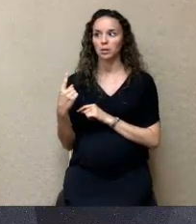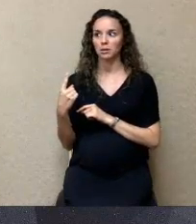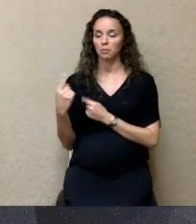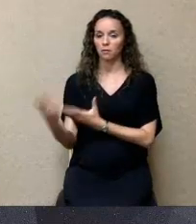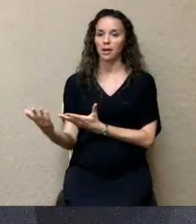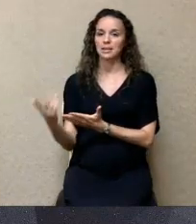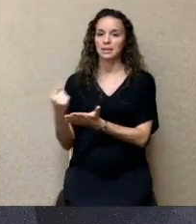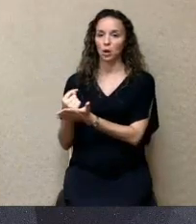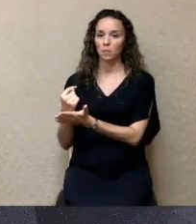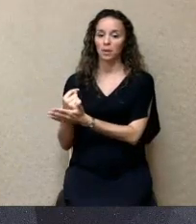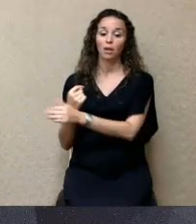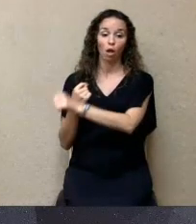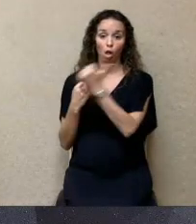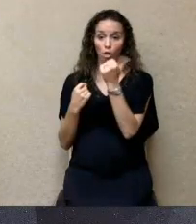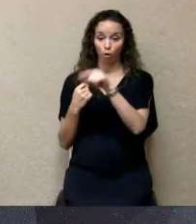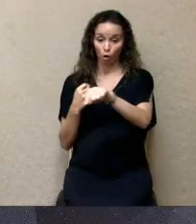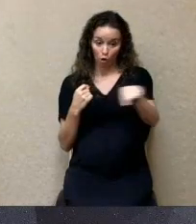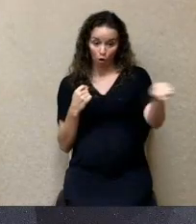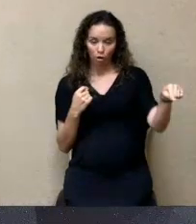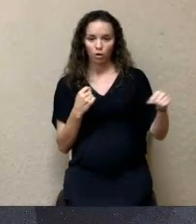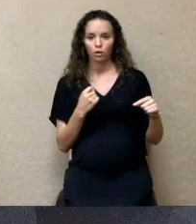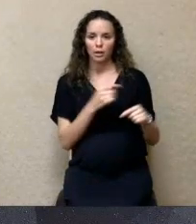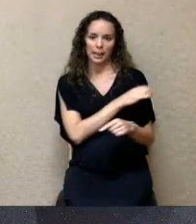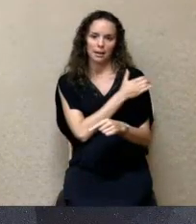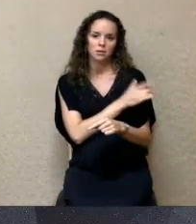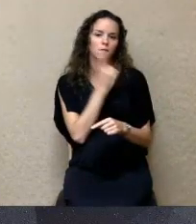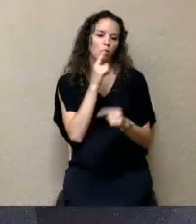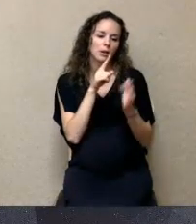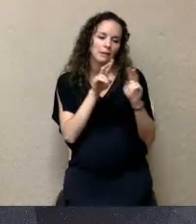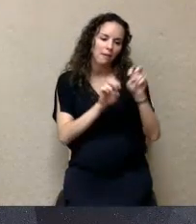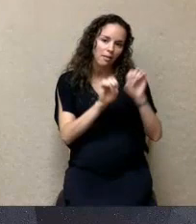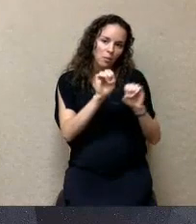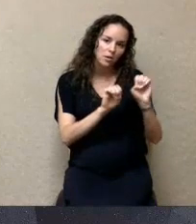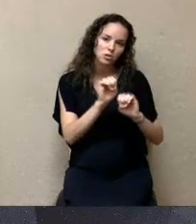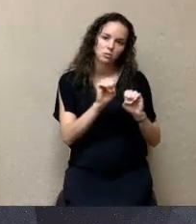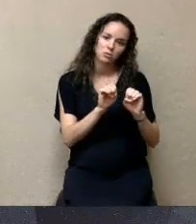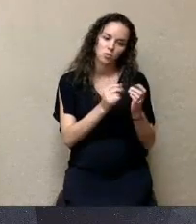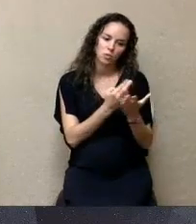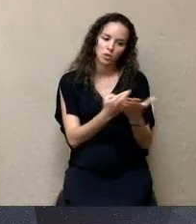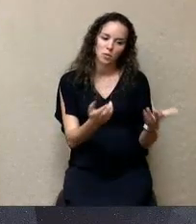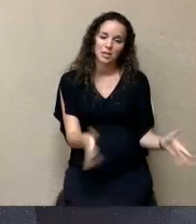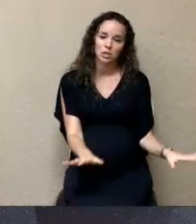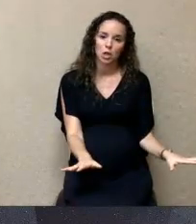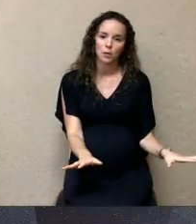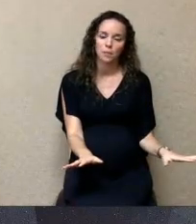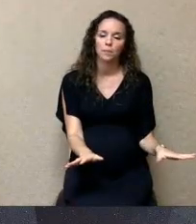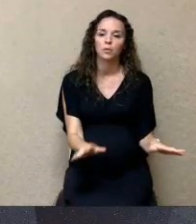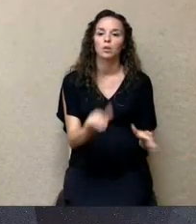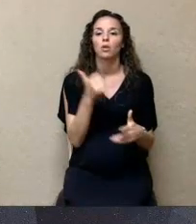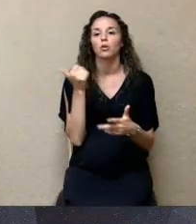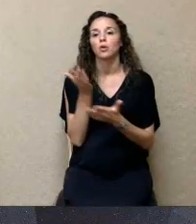The rest are primarily evaluation and resource clinics. Another piece or another branch of the UCEDD mission is